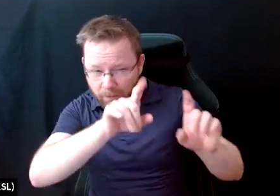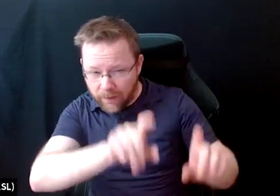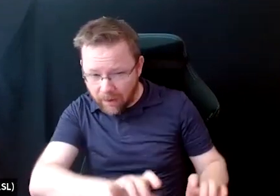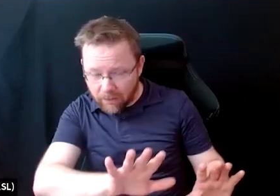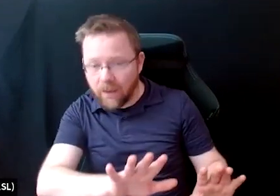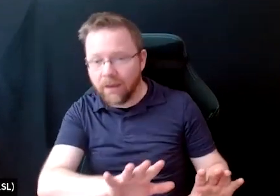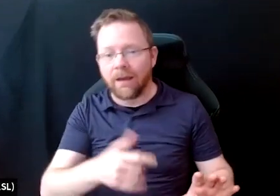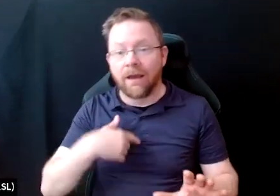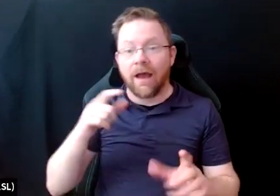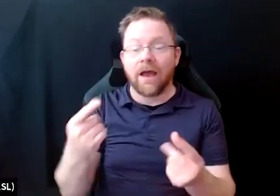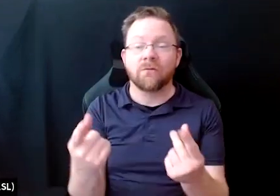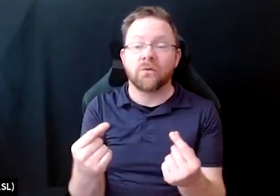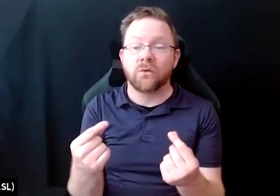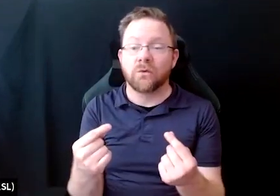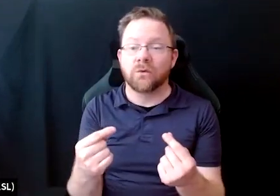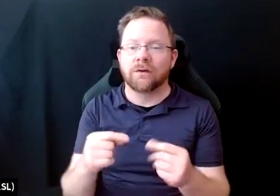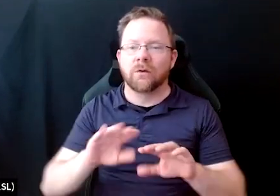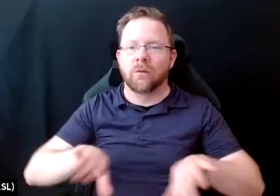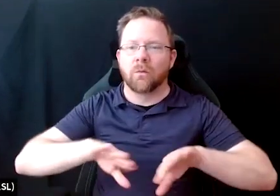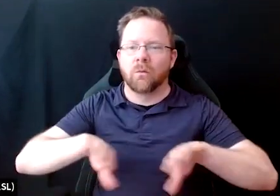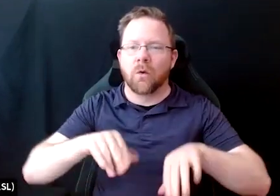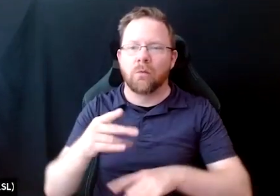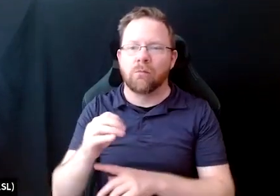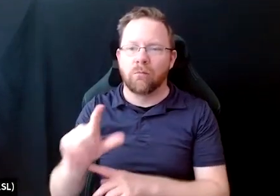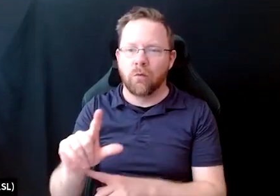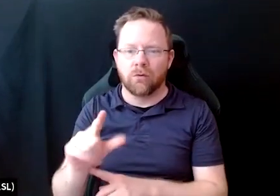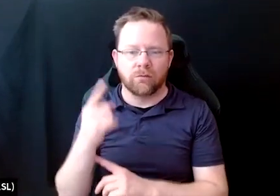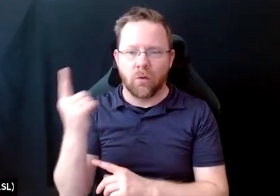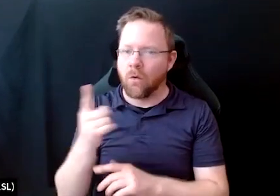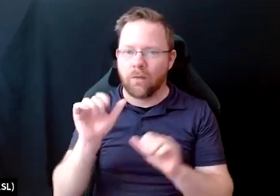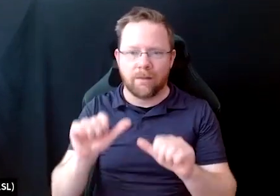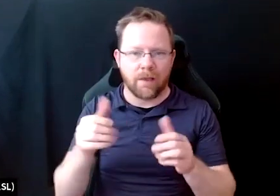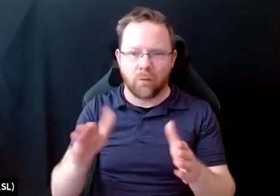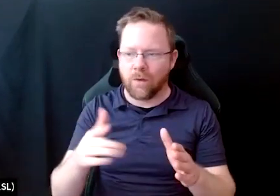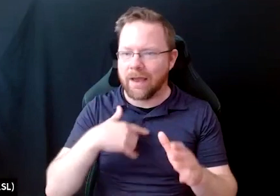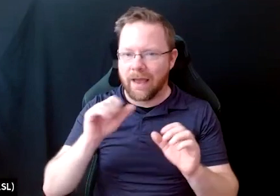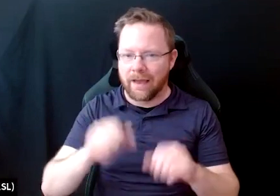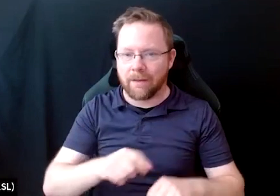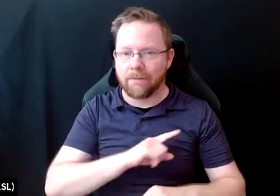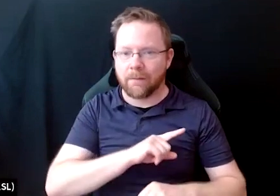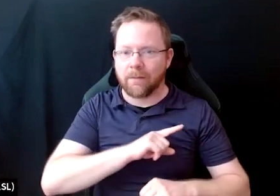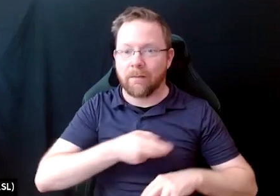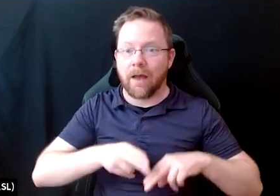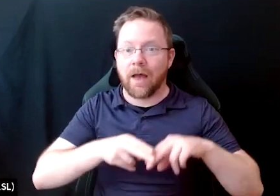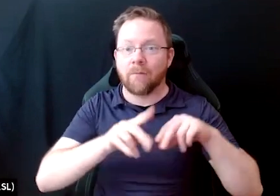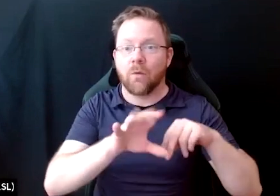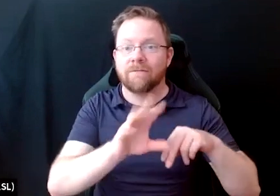I will have to do it in the swimming pool. That's the only way for me to bring my heart rate to 150 safely without damaging anything else.